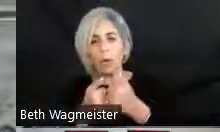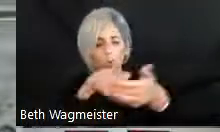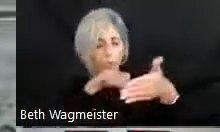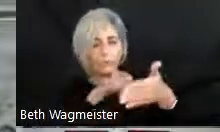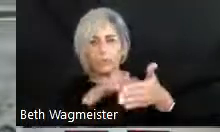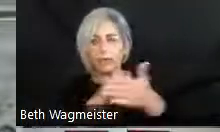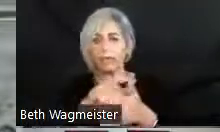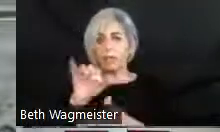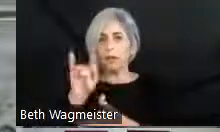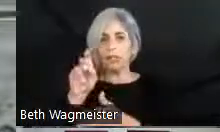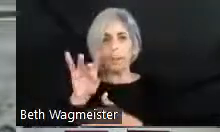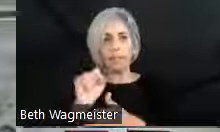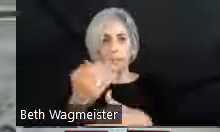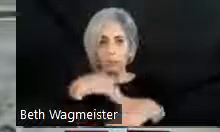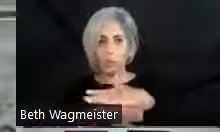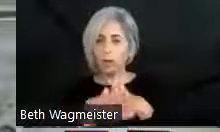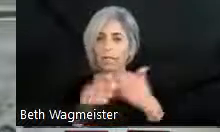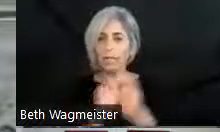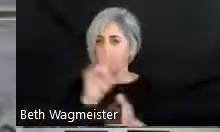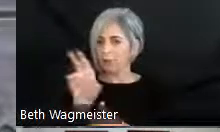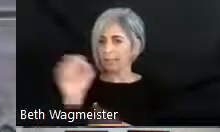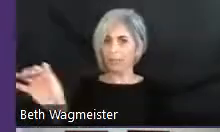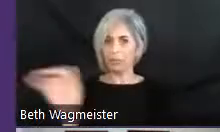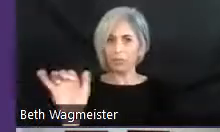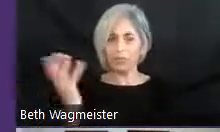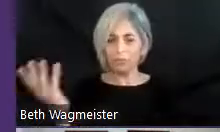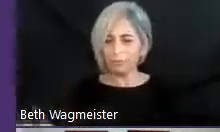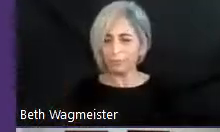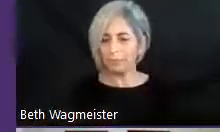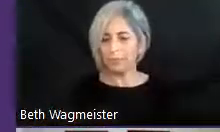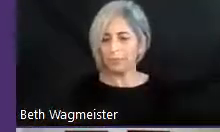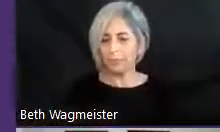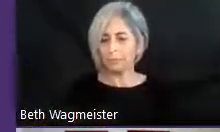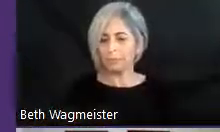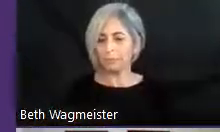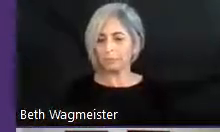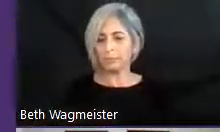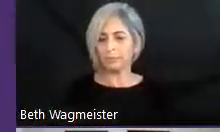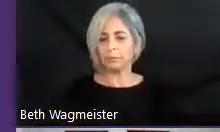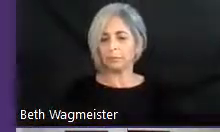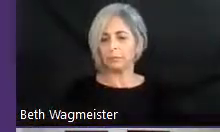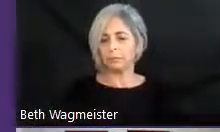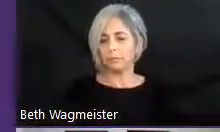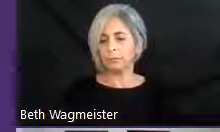was truly born in the United States as well. I've got a big question mark on screen now.